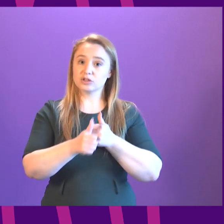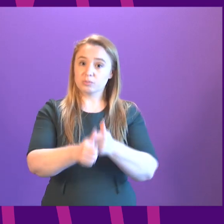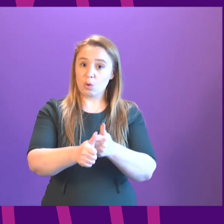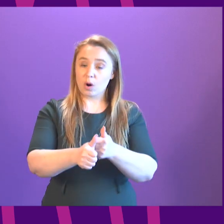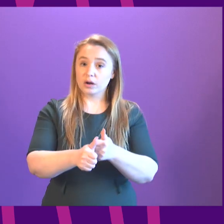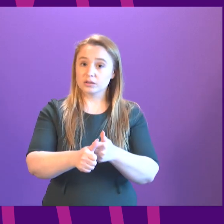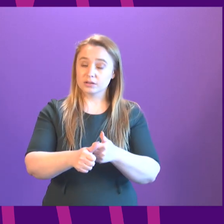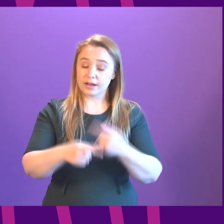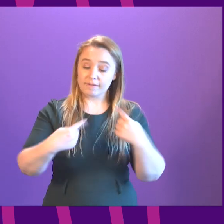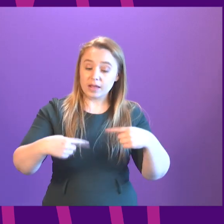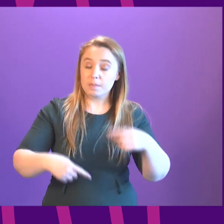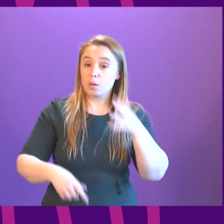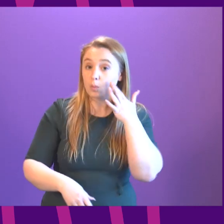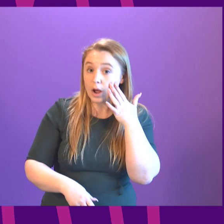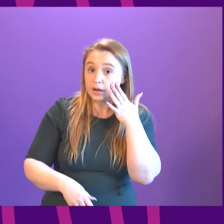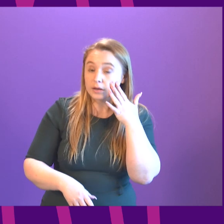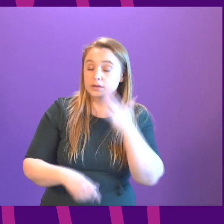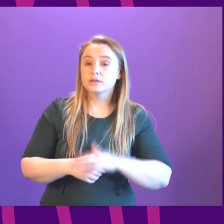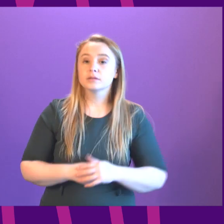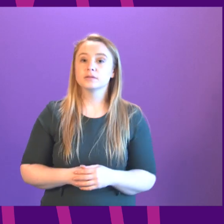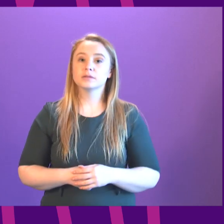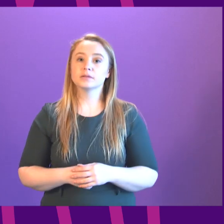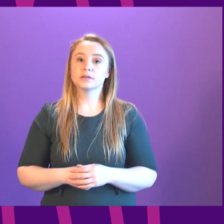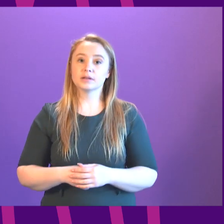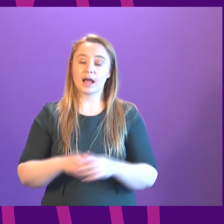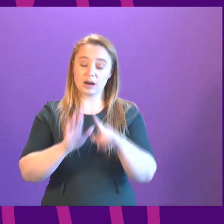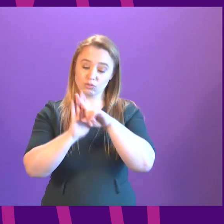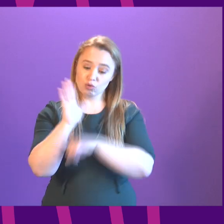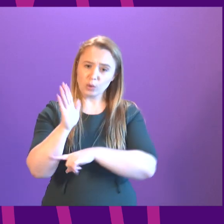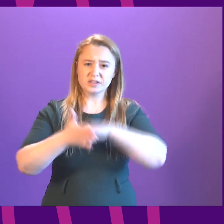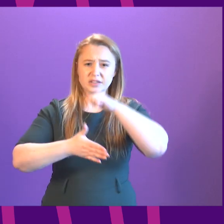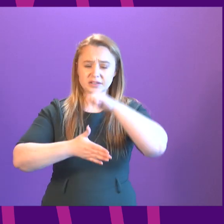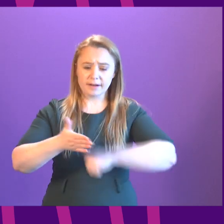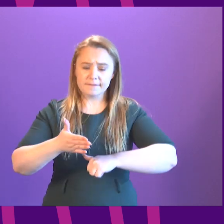businesses? Will the impact of the increased restrictions be reflected in the package and